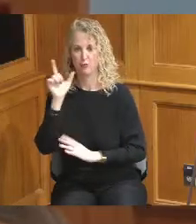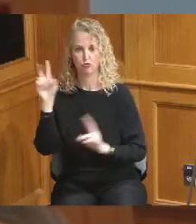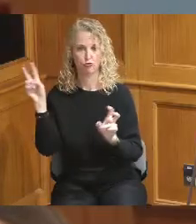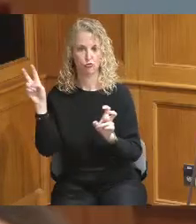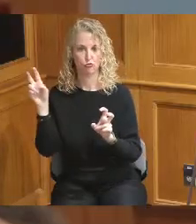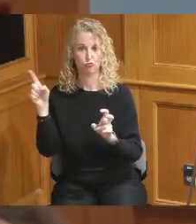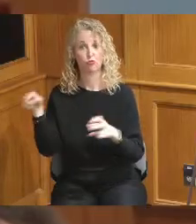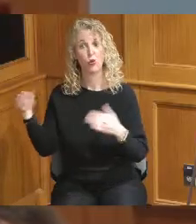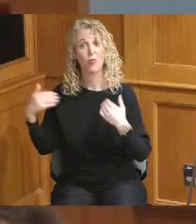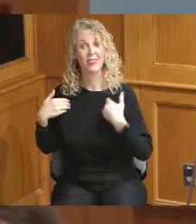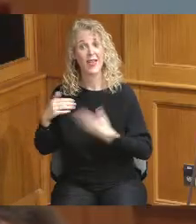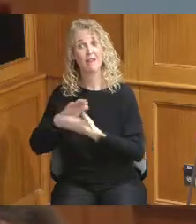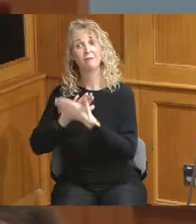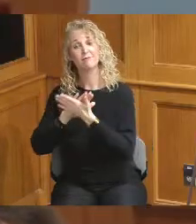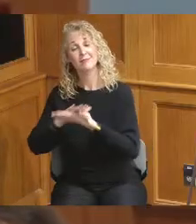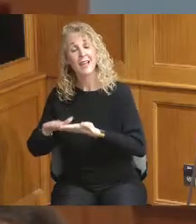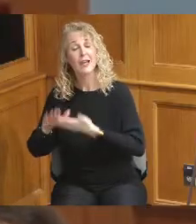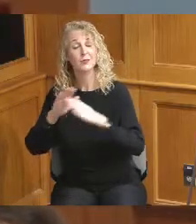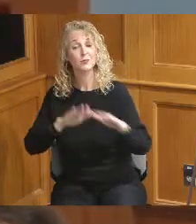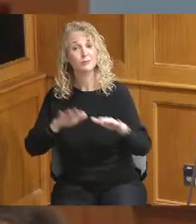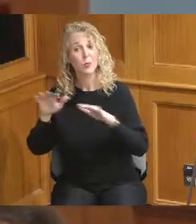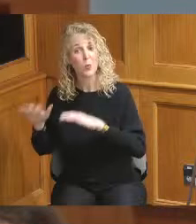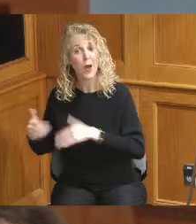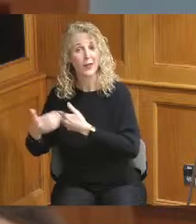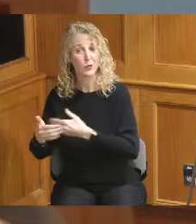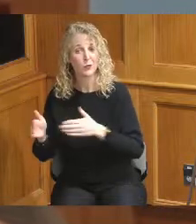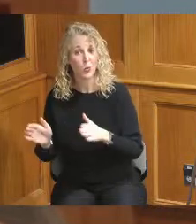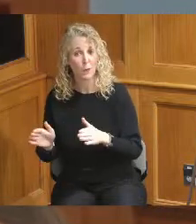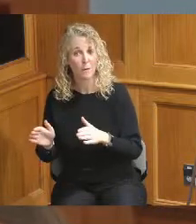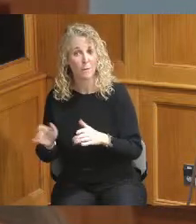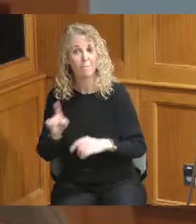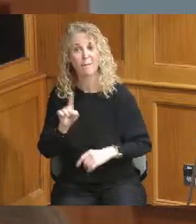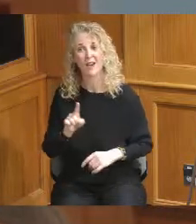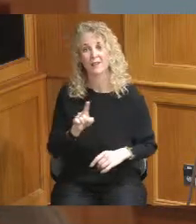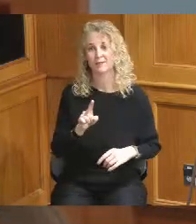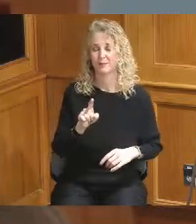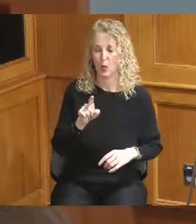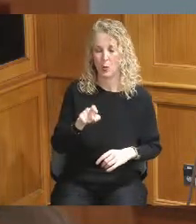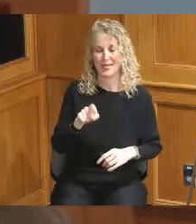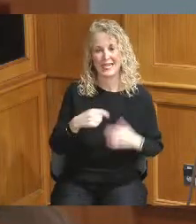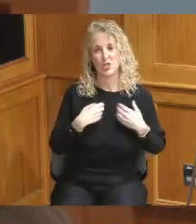nice quiet comfortable area that they can move to but we also have those individual quiet areas